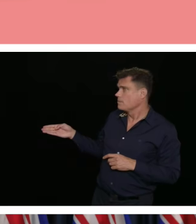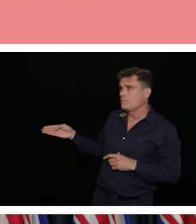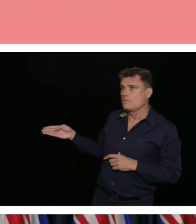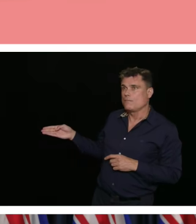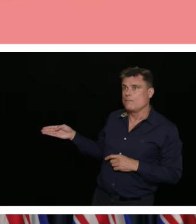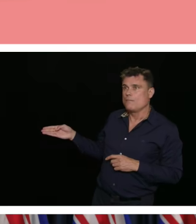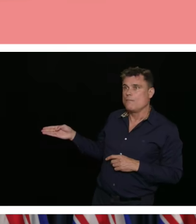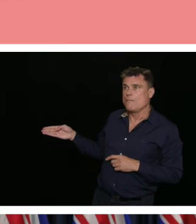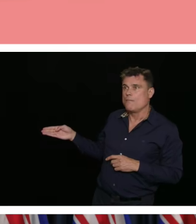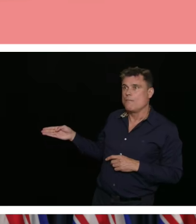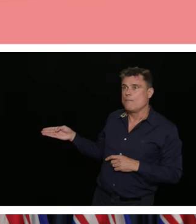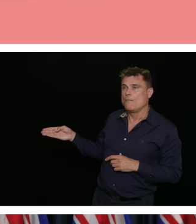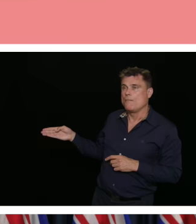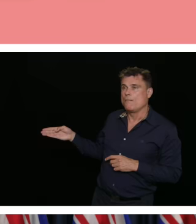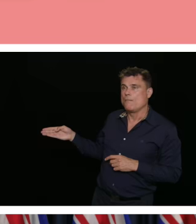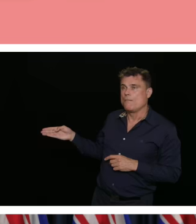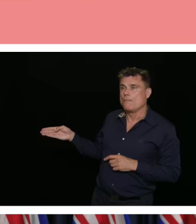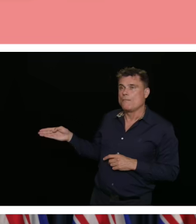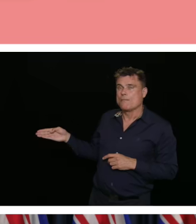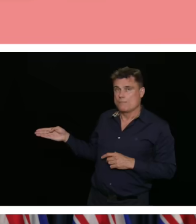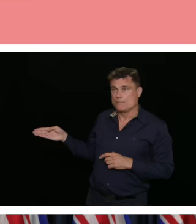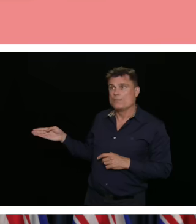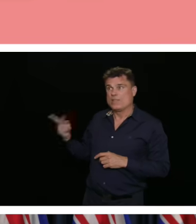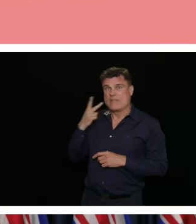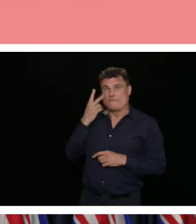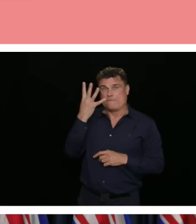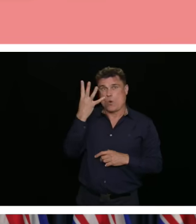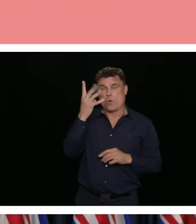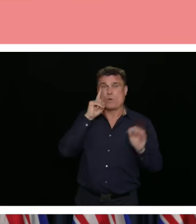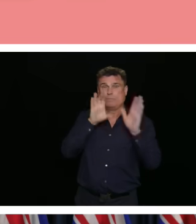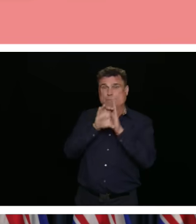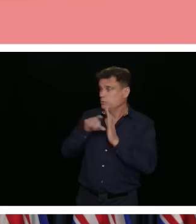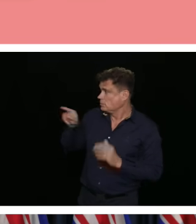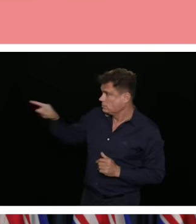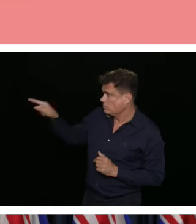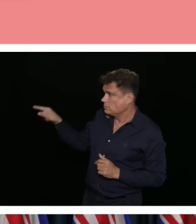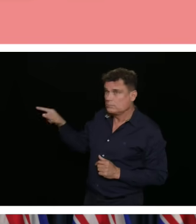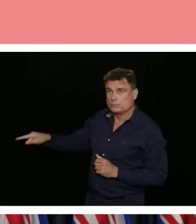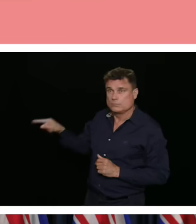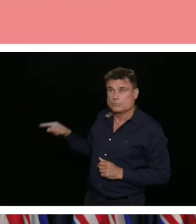for our teams in public health to find all the contacts notice a timely way. That is something we need to pay attention to and